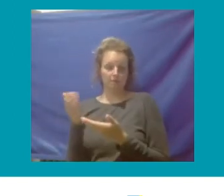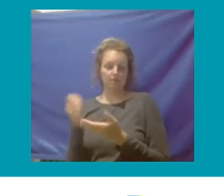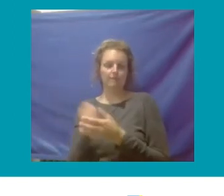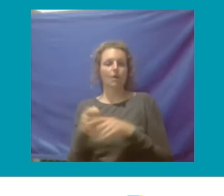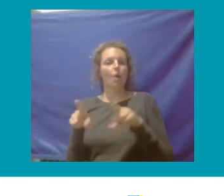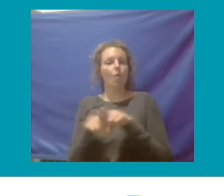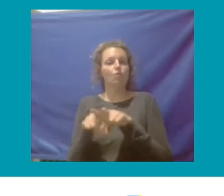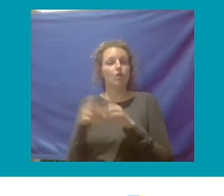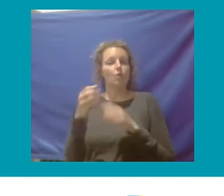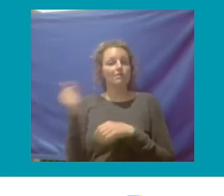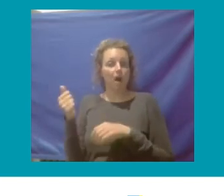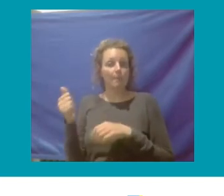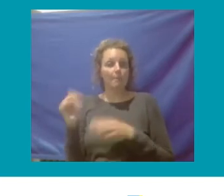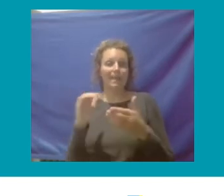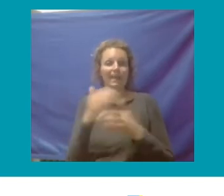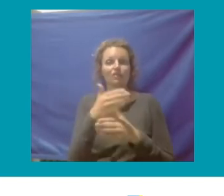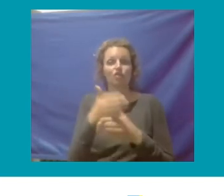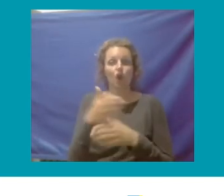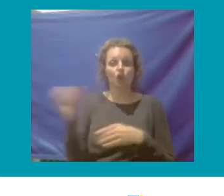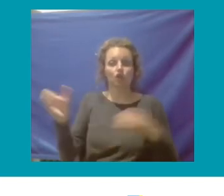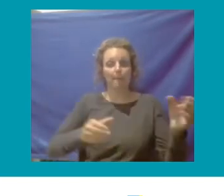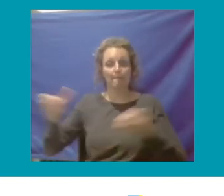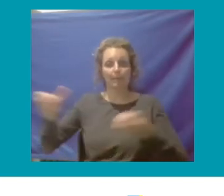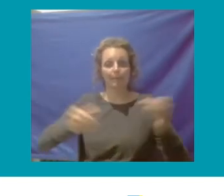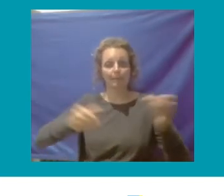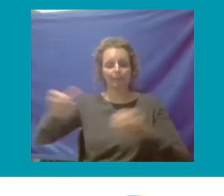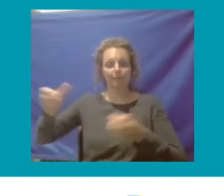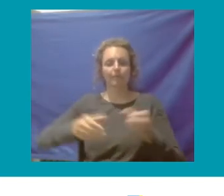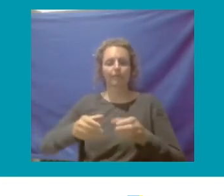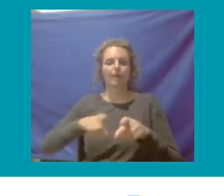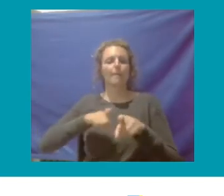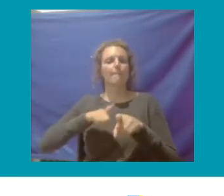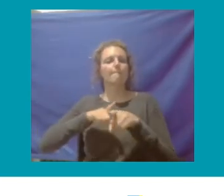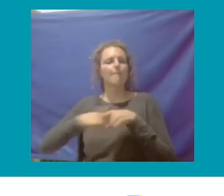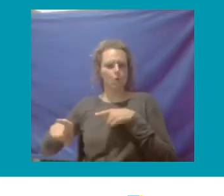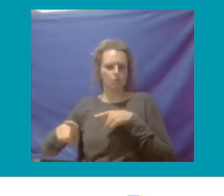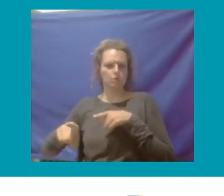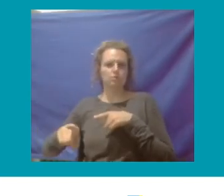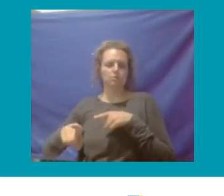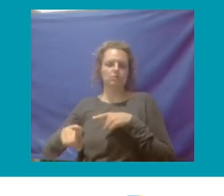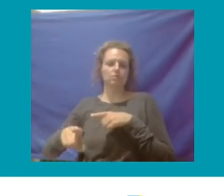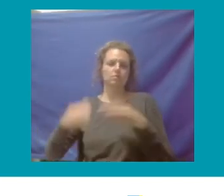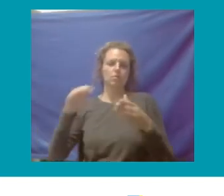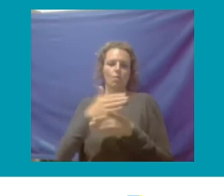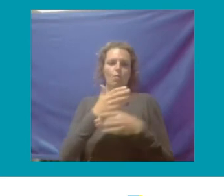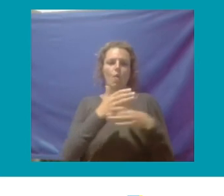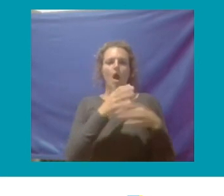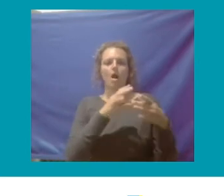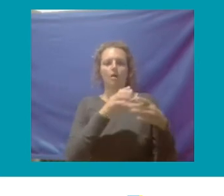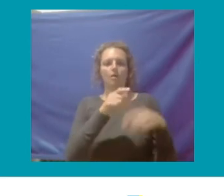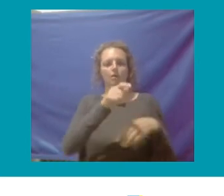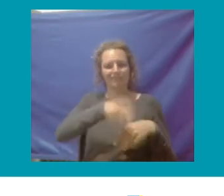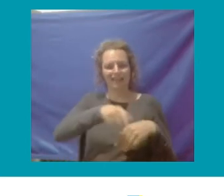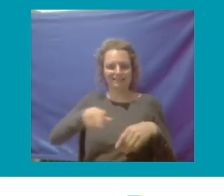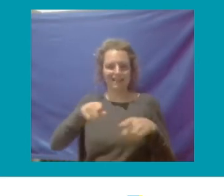of the candidates we work with. The candidates that we work with directly and who tend to look